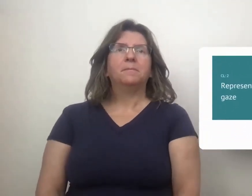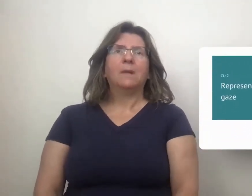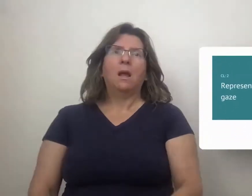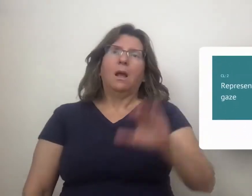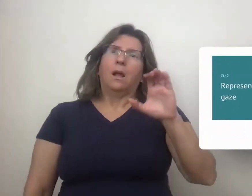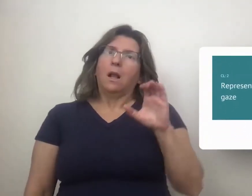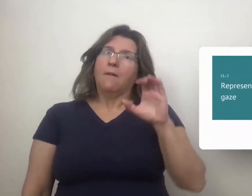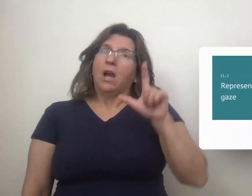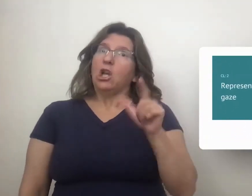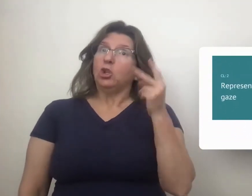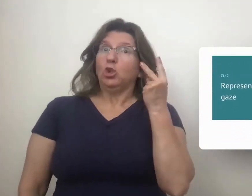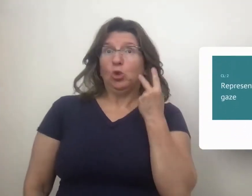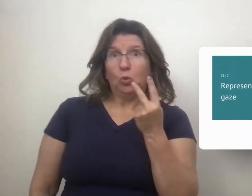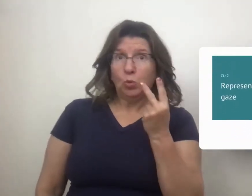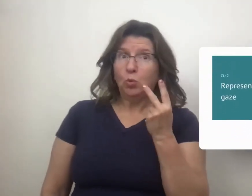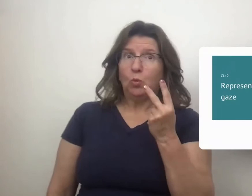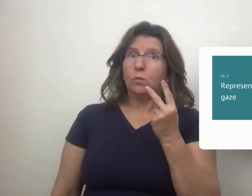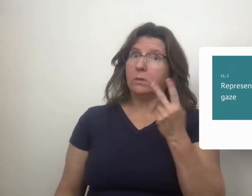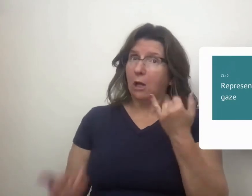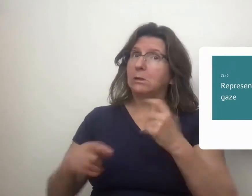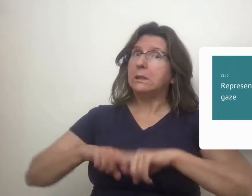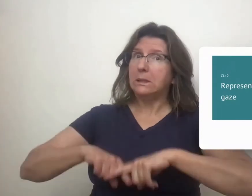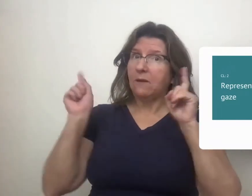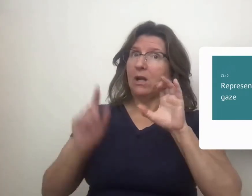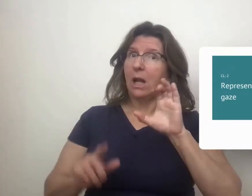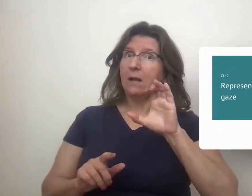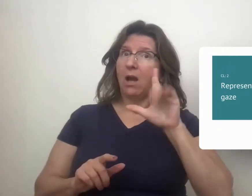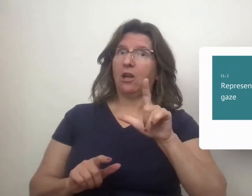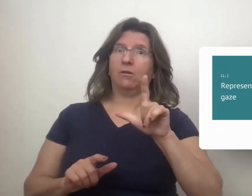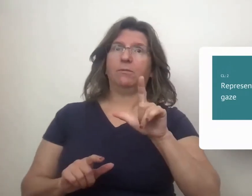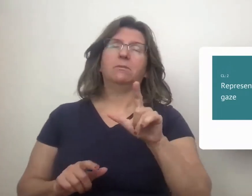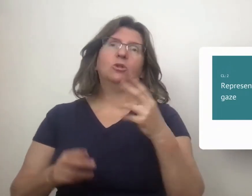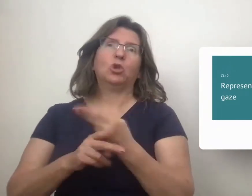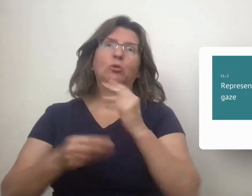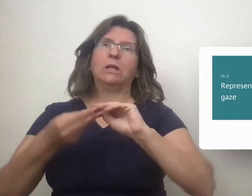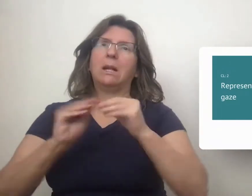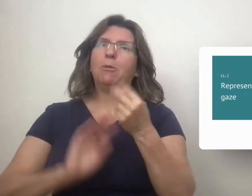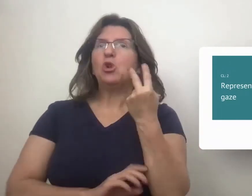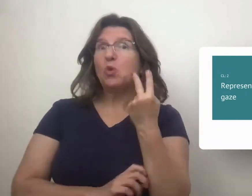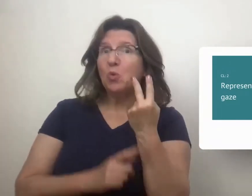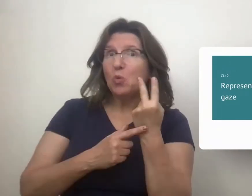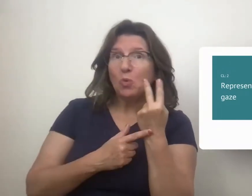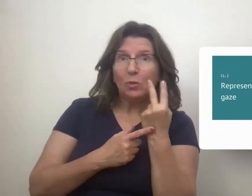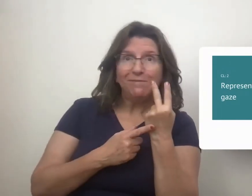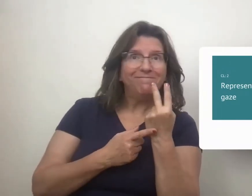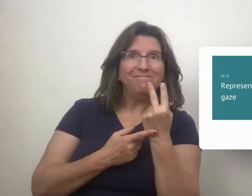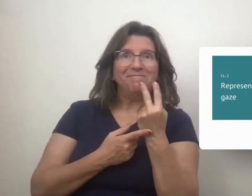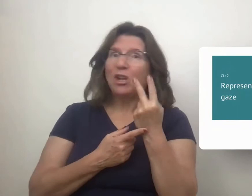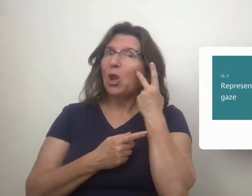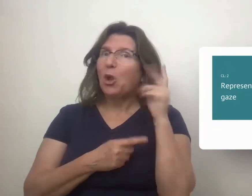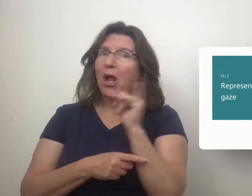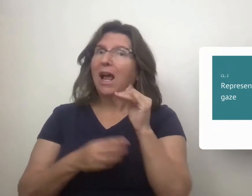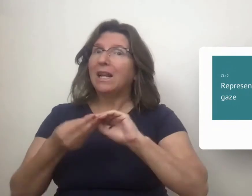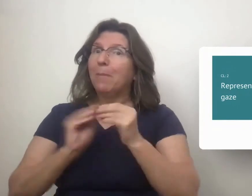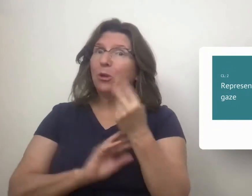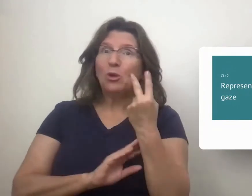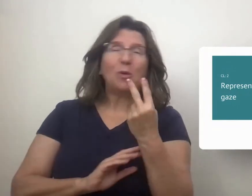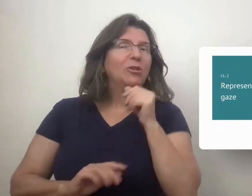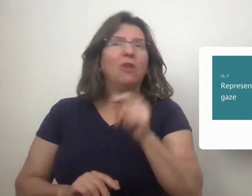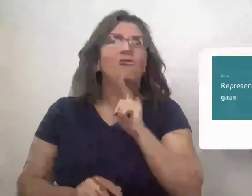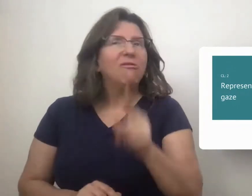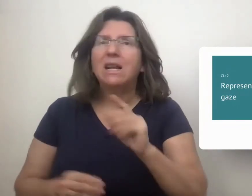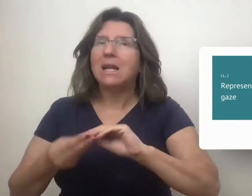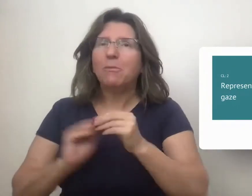2 looks like the natural gesture for the number two, but it isn't!